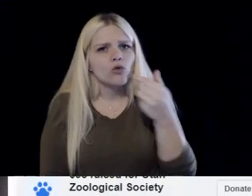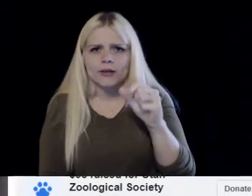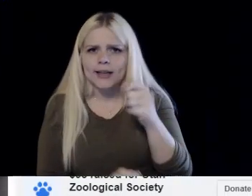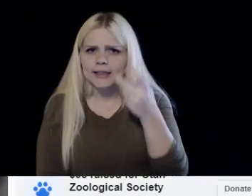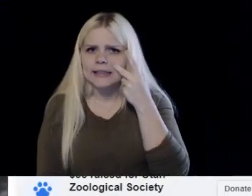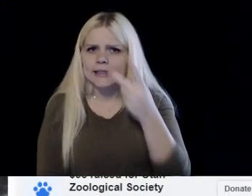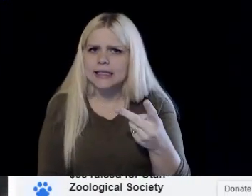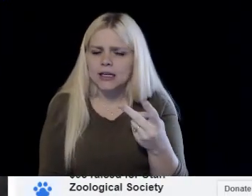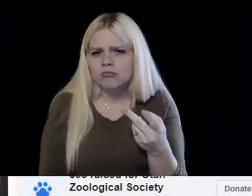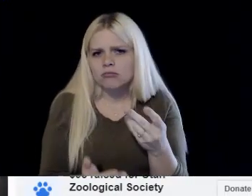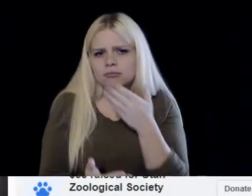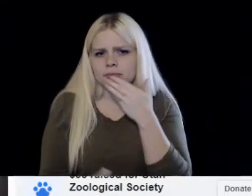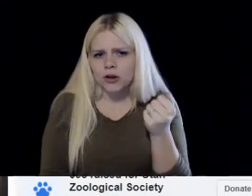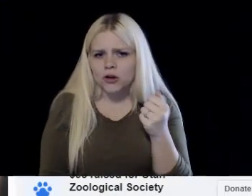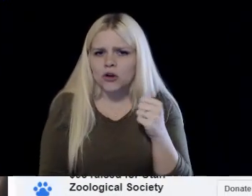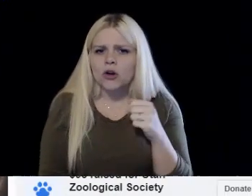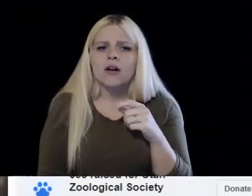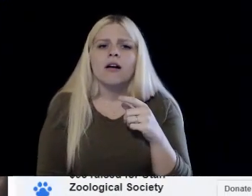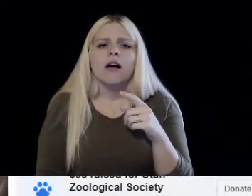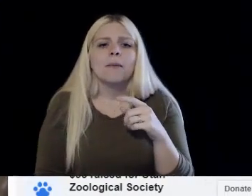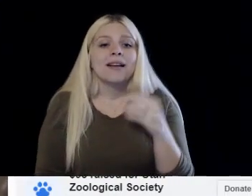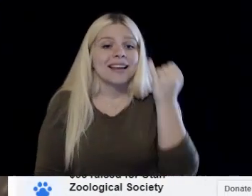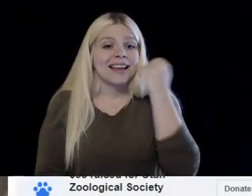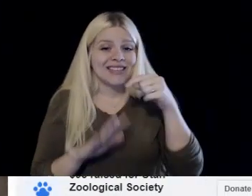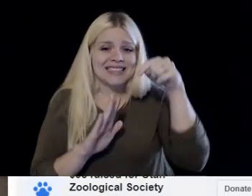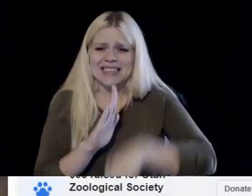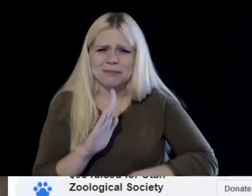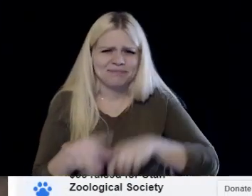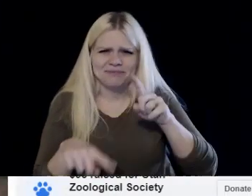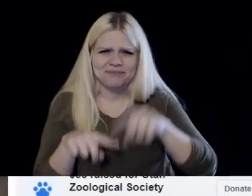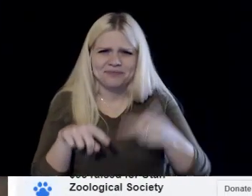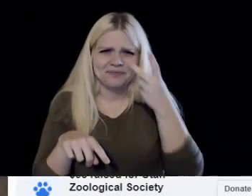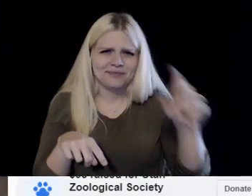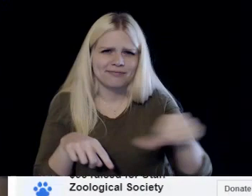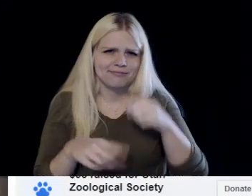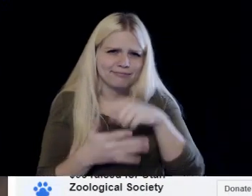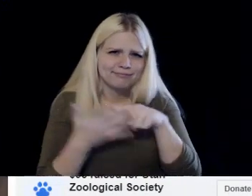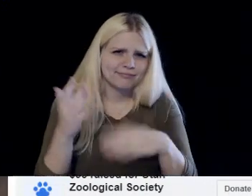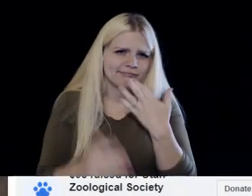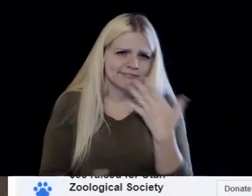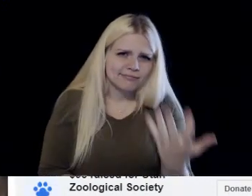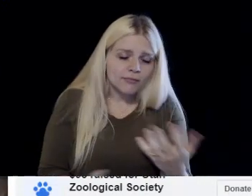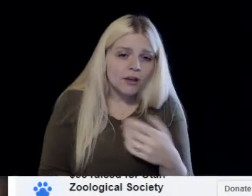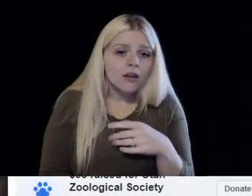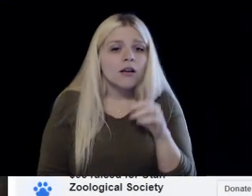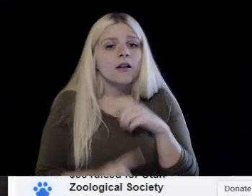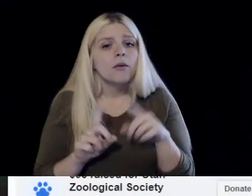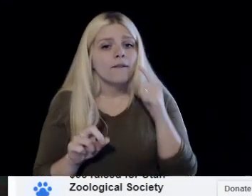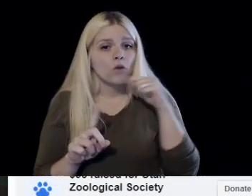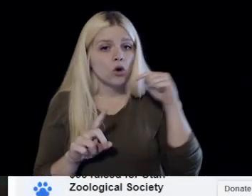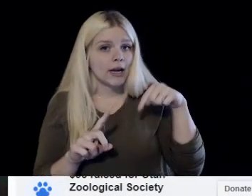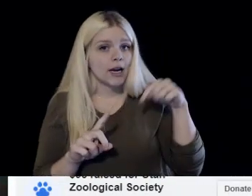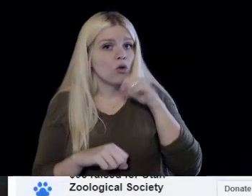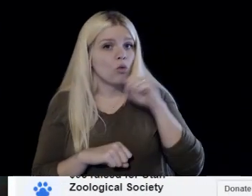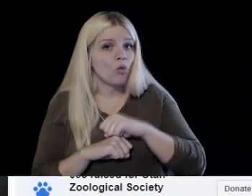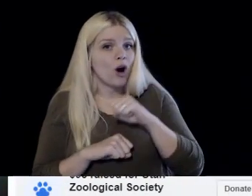the less likely you're going to see those colors anyways. So, it seems that us in Rocky Shores, we also really enjoy the blue and green spectrum.